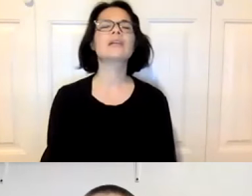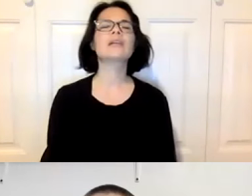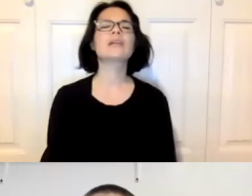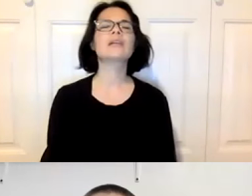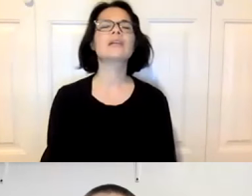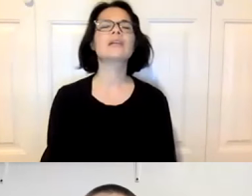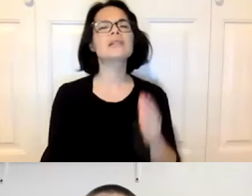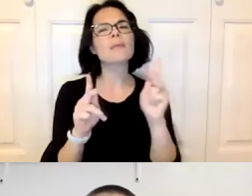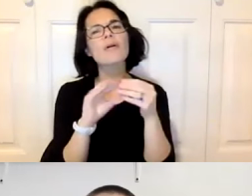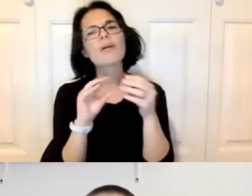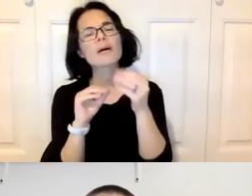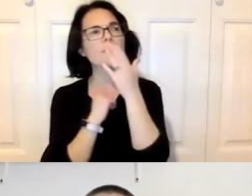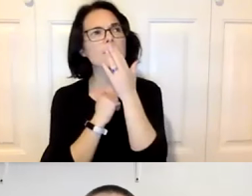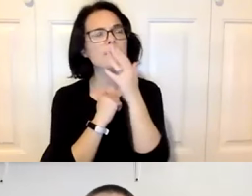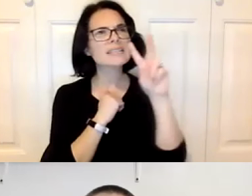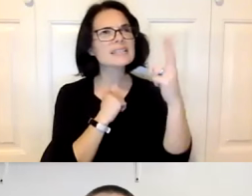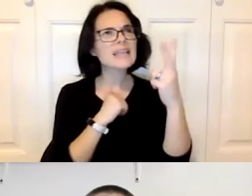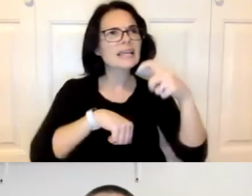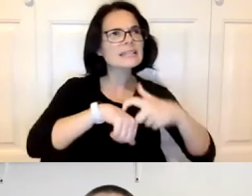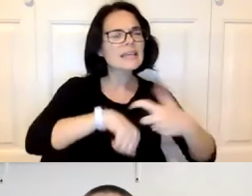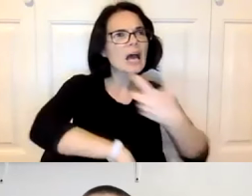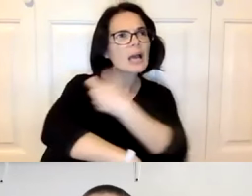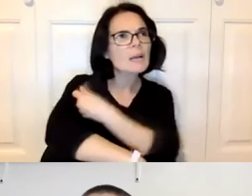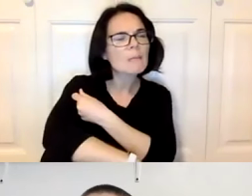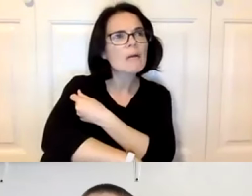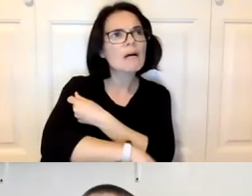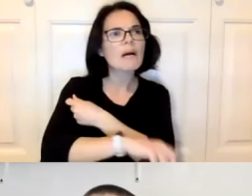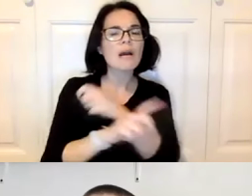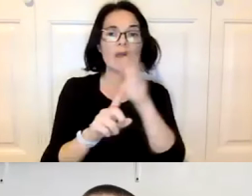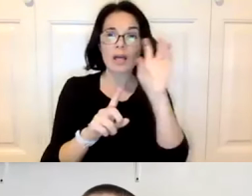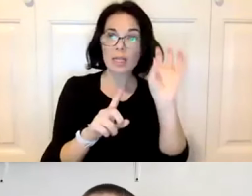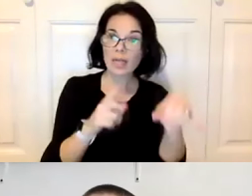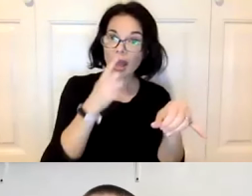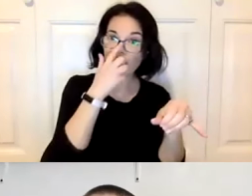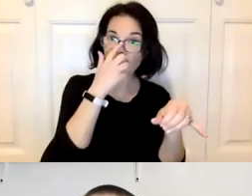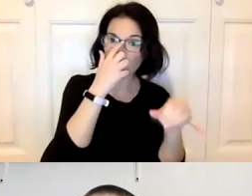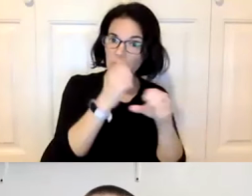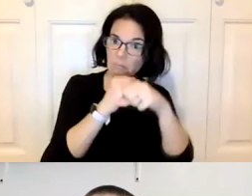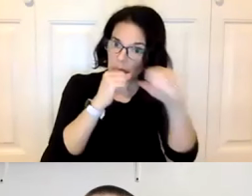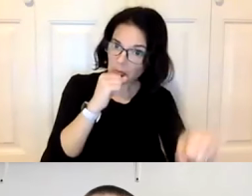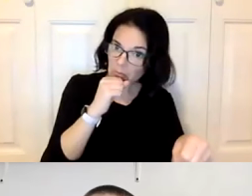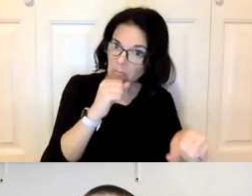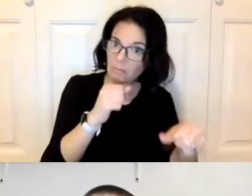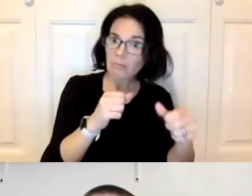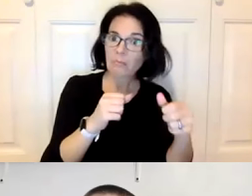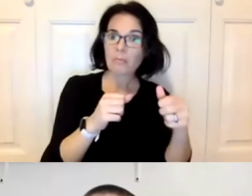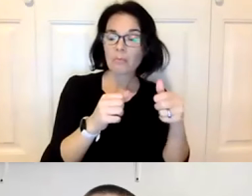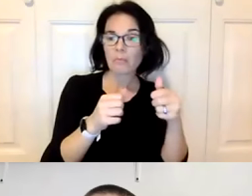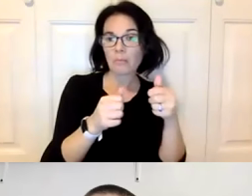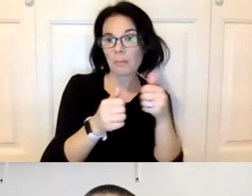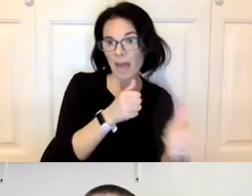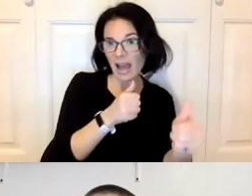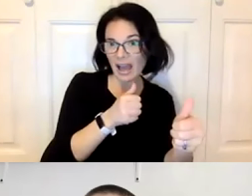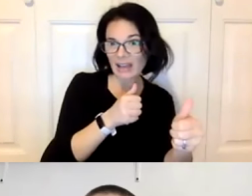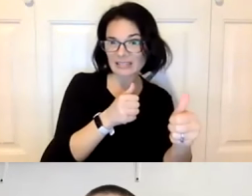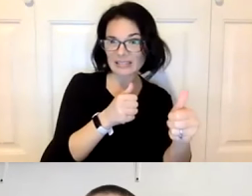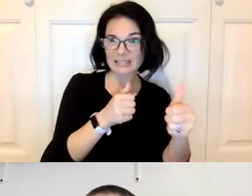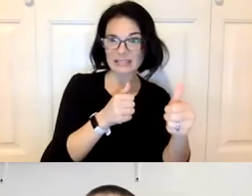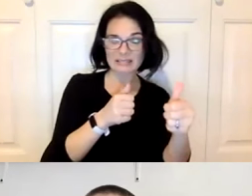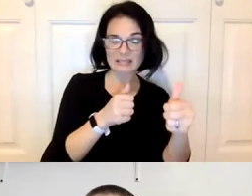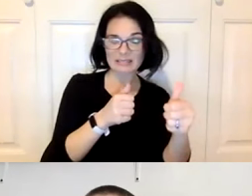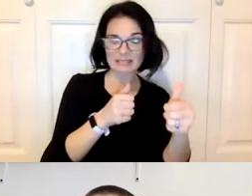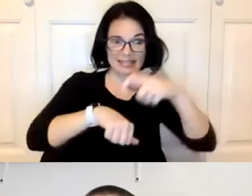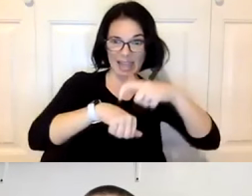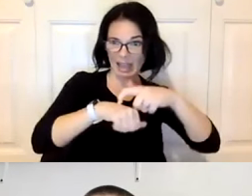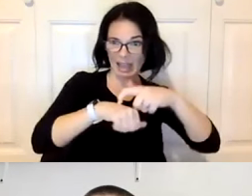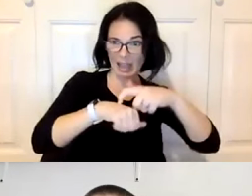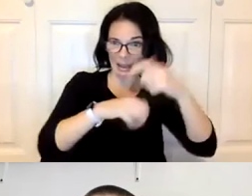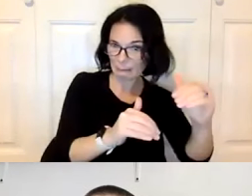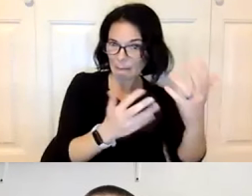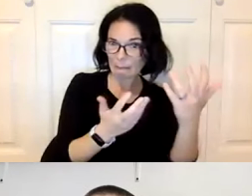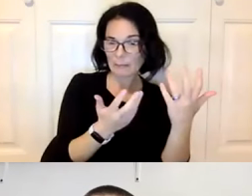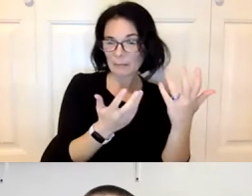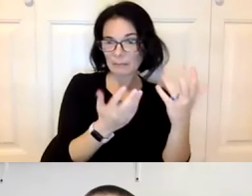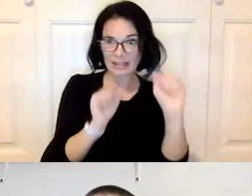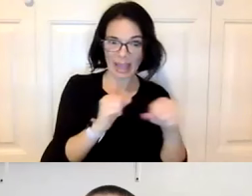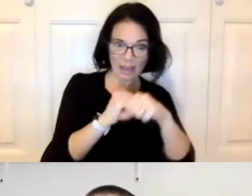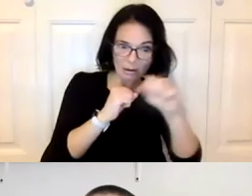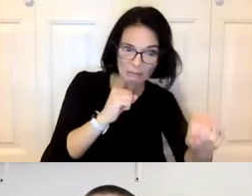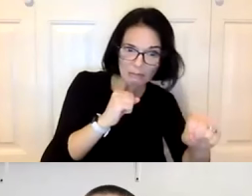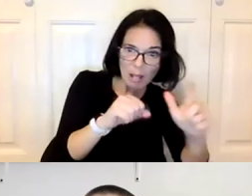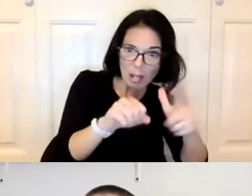should be extended past the original timeframe that the manufacturers tested and recommended,